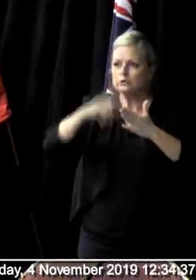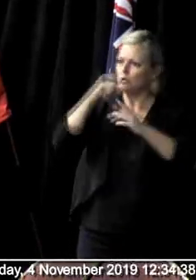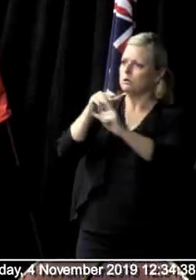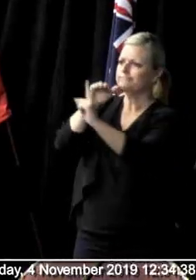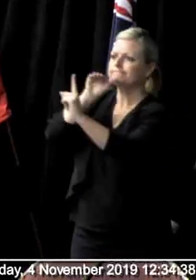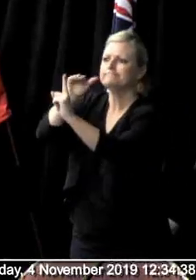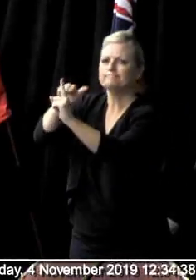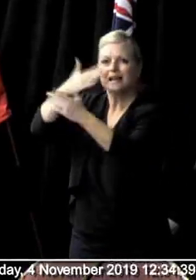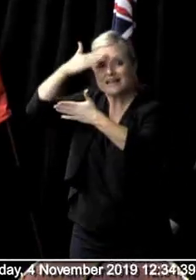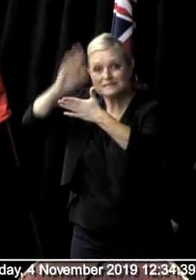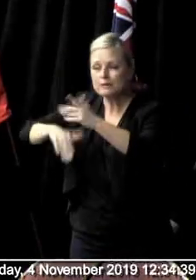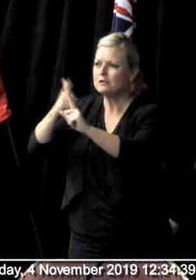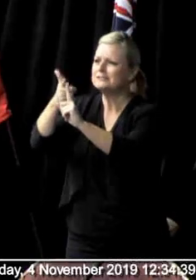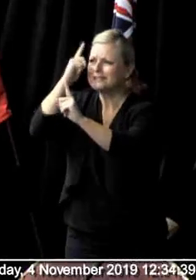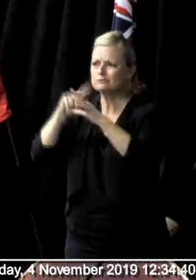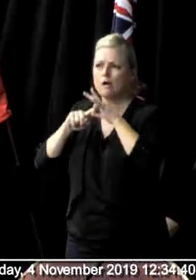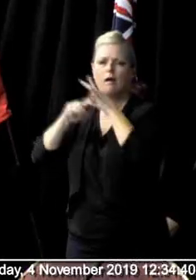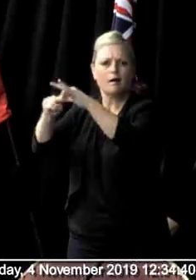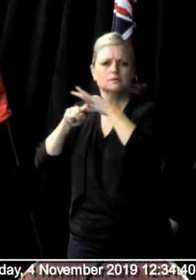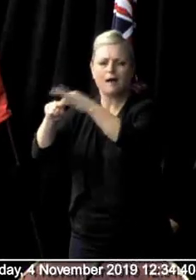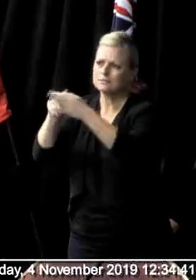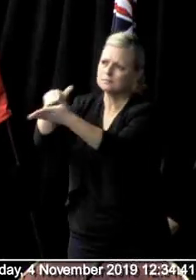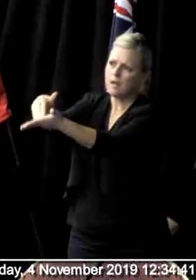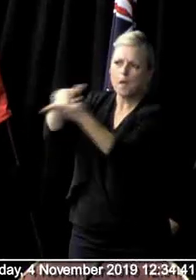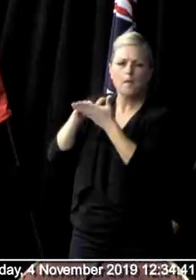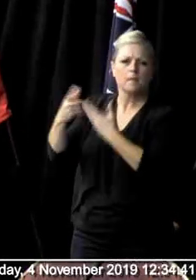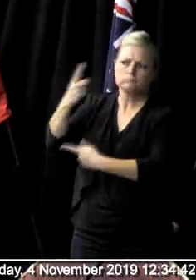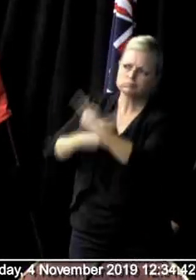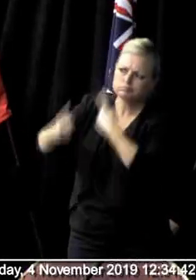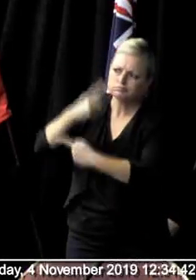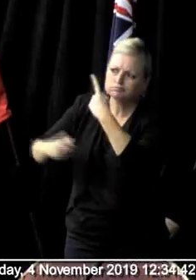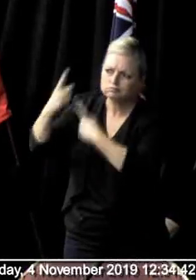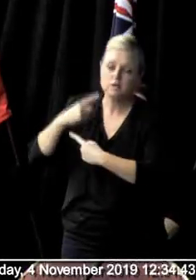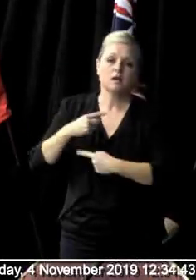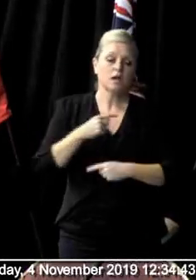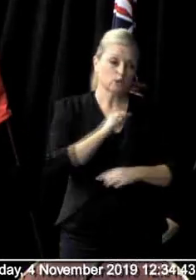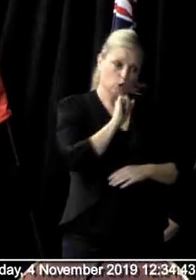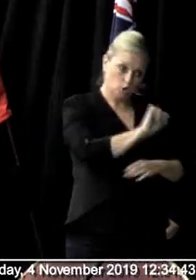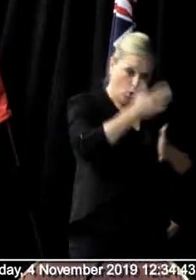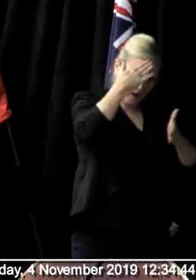In your view, was the head of special education very good